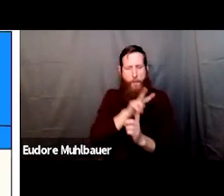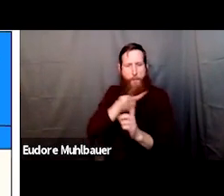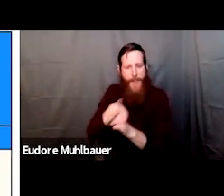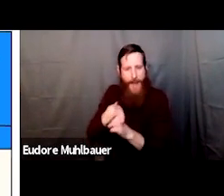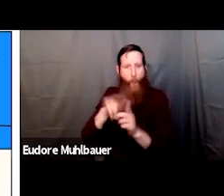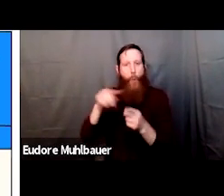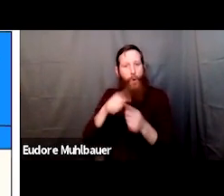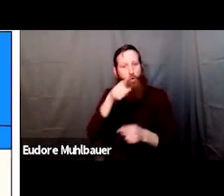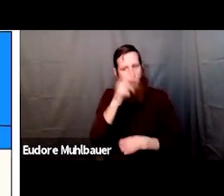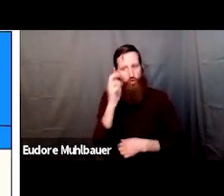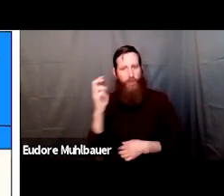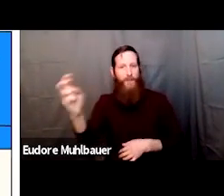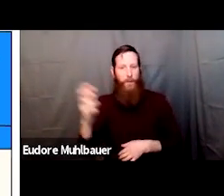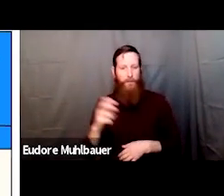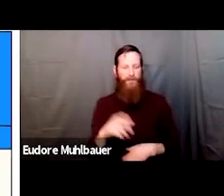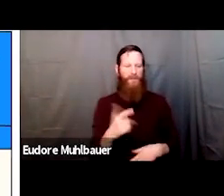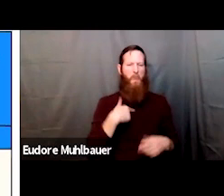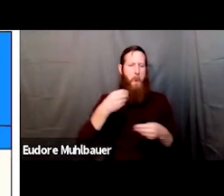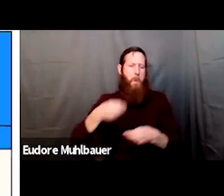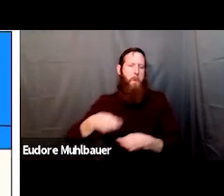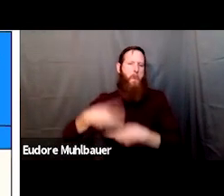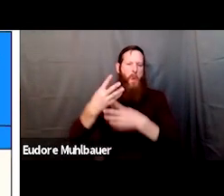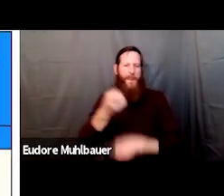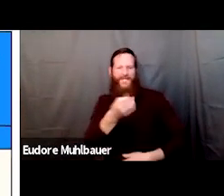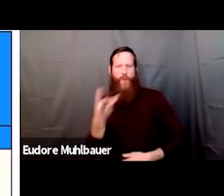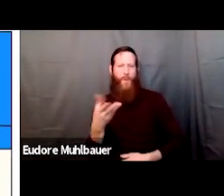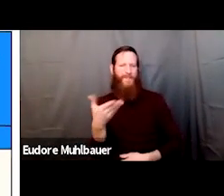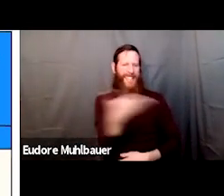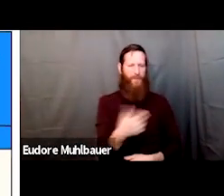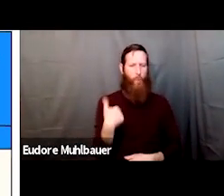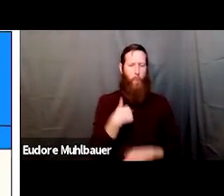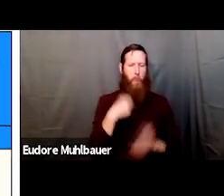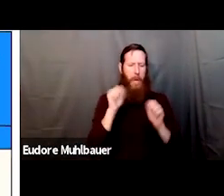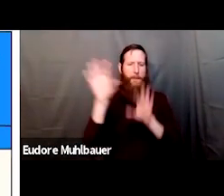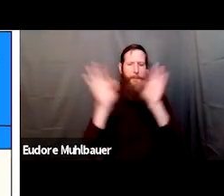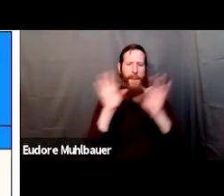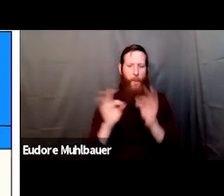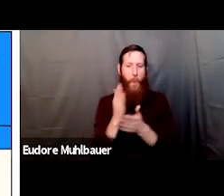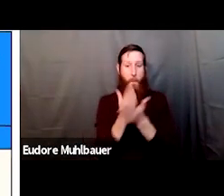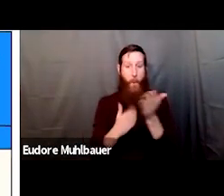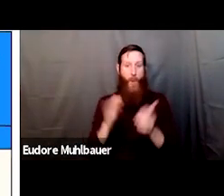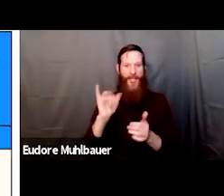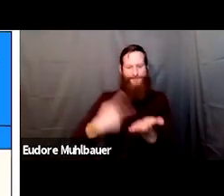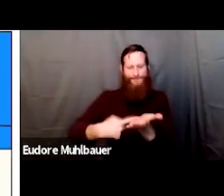So let's pull up a couple of these and we can pick out the parts that talk about unstable snow